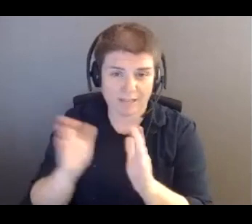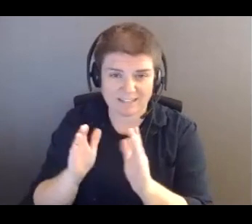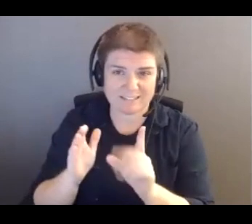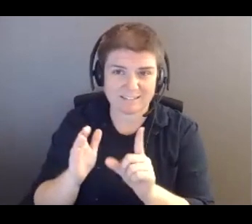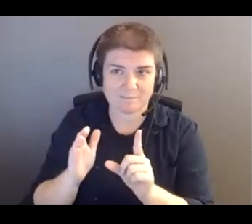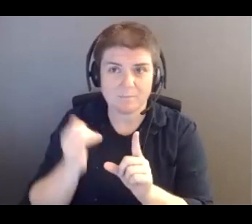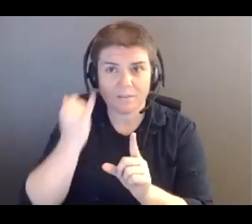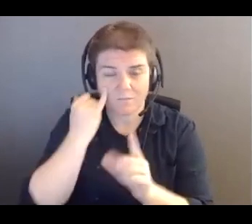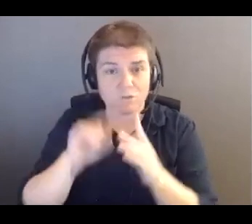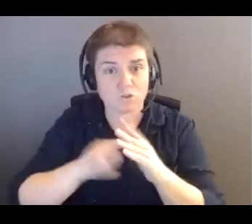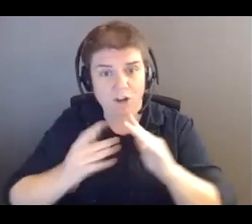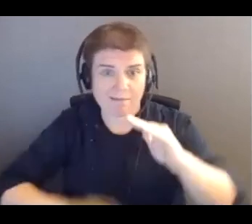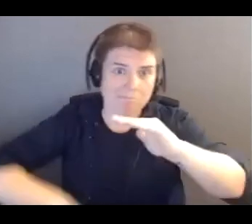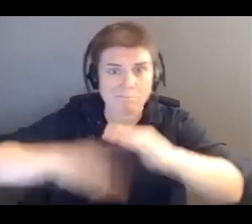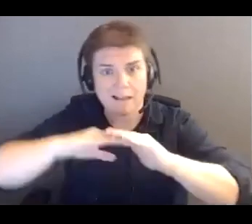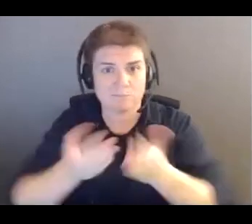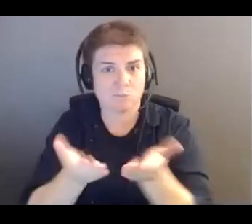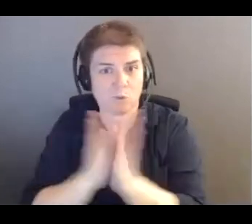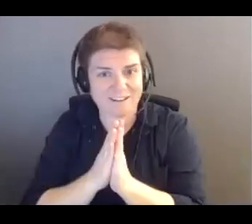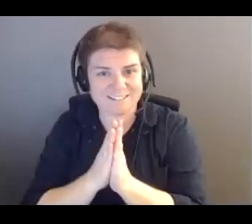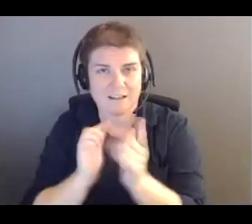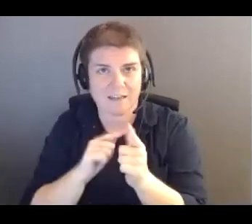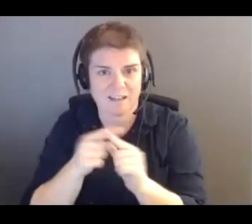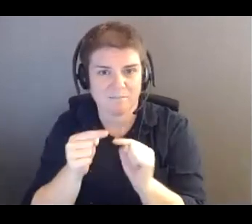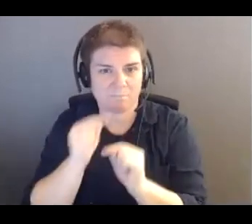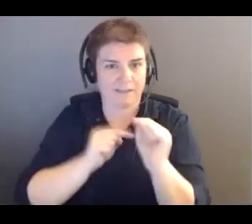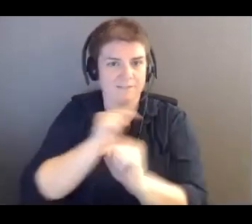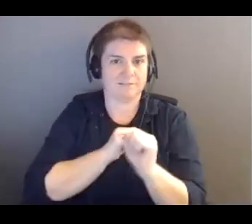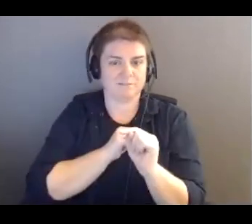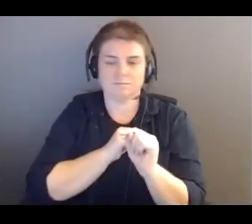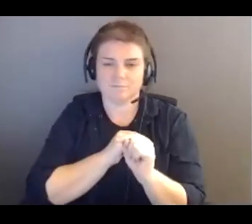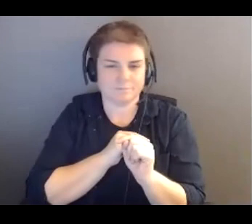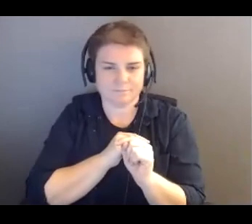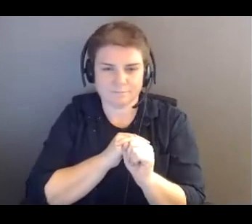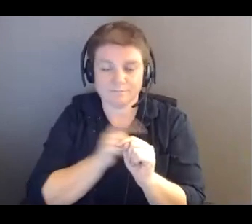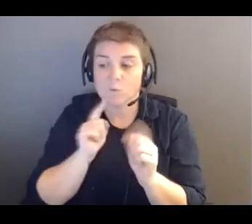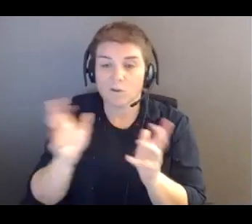at the maximum request amount and work backwards. Instead, we encourage applicants to first